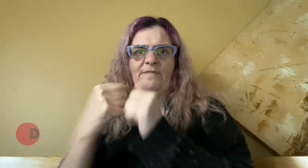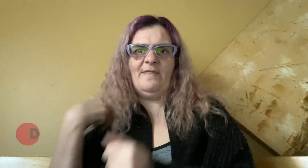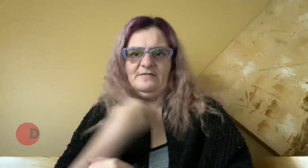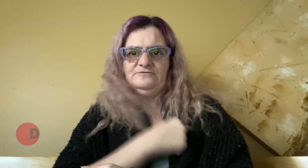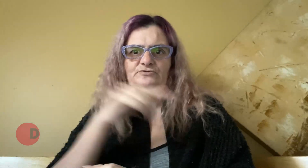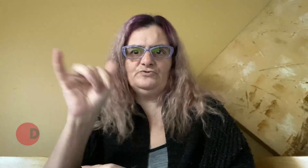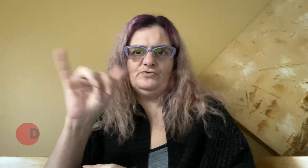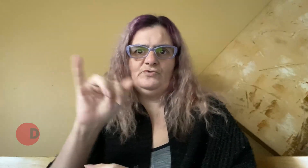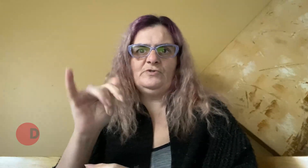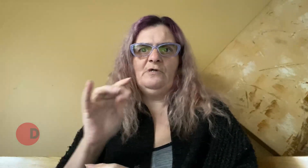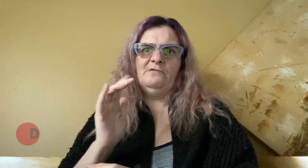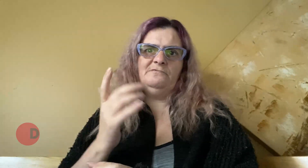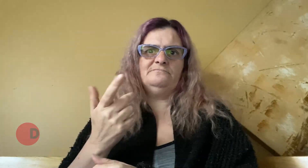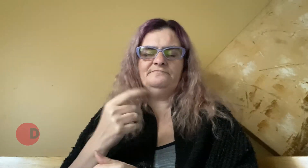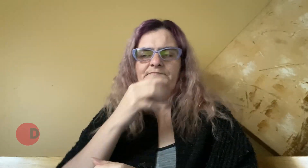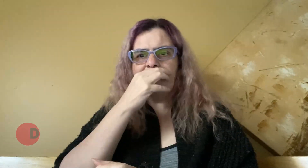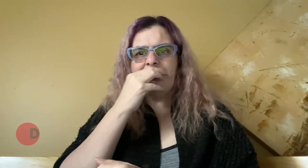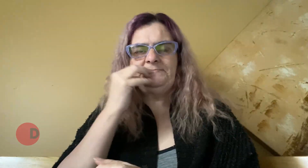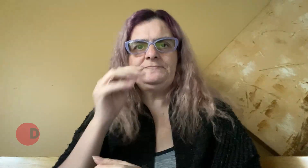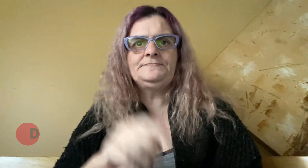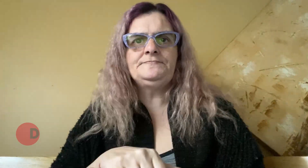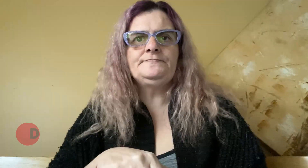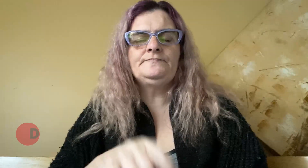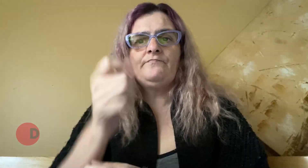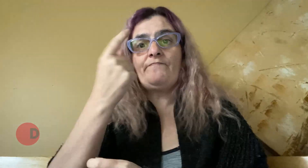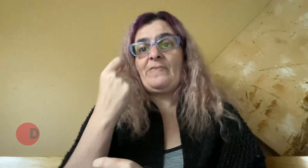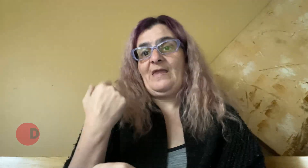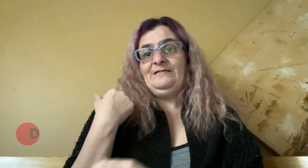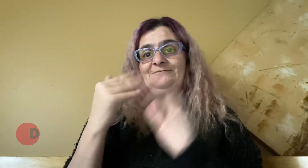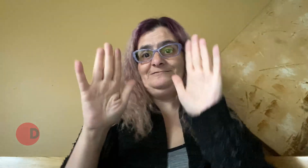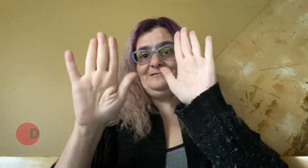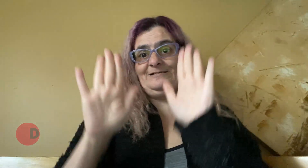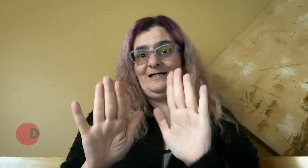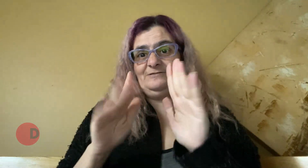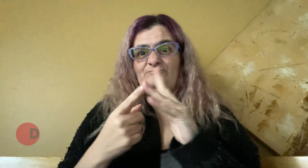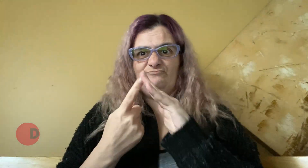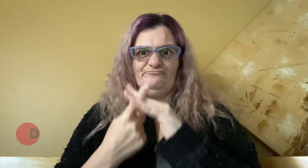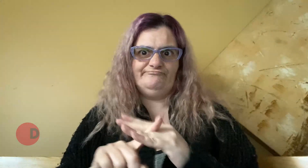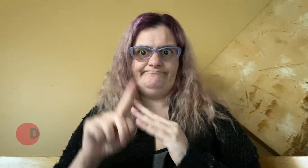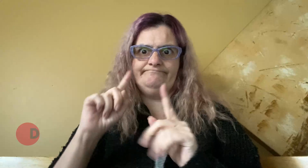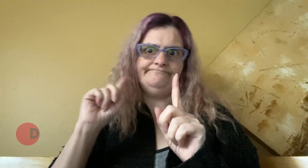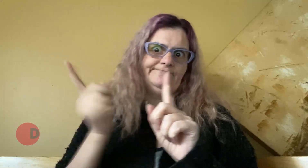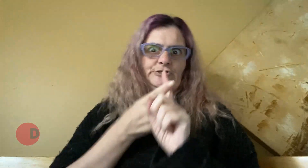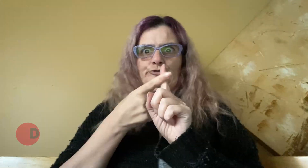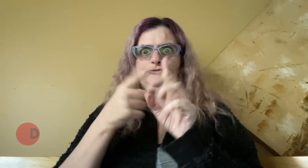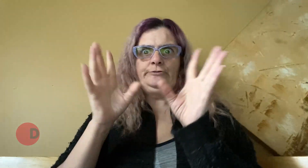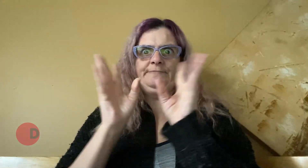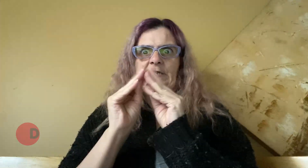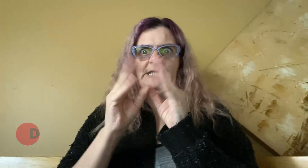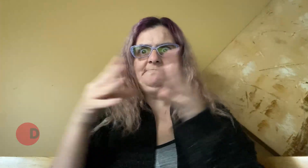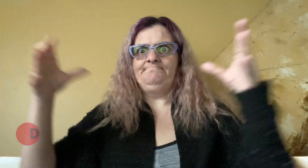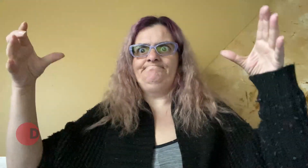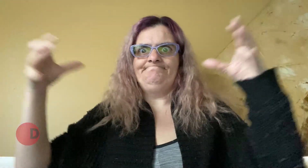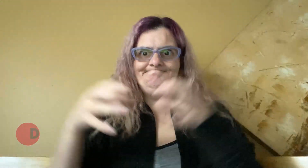we hosted our first CDGM meeting but not all provinces were represented,